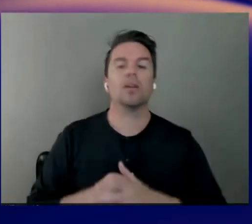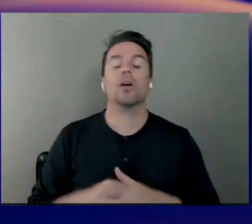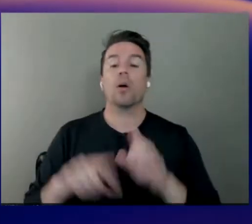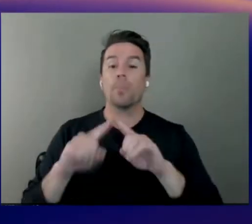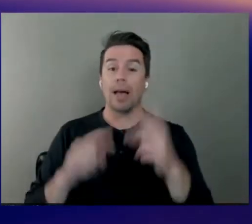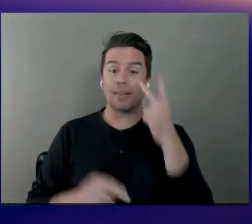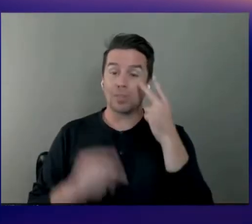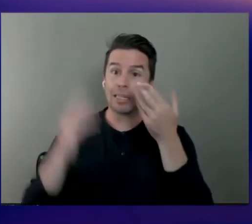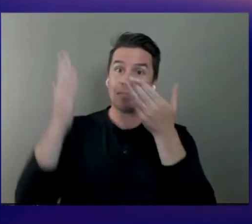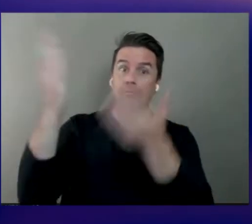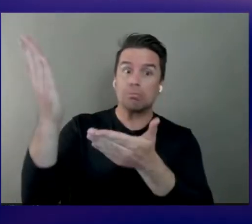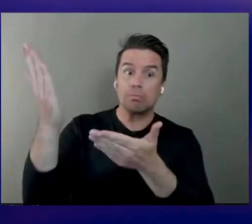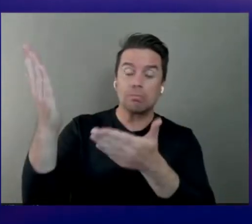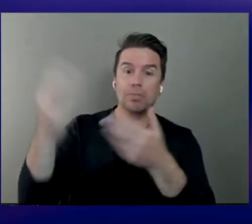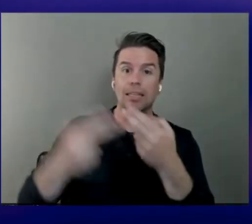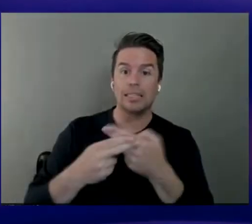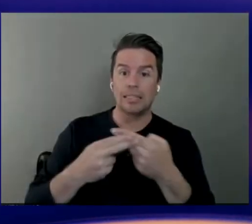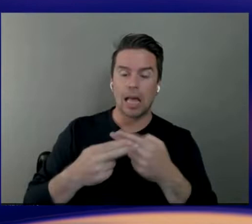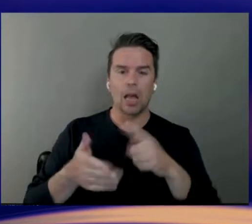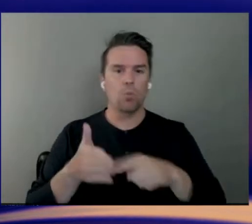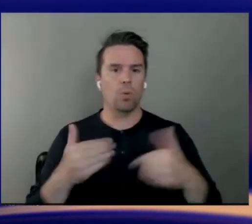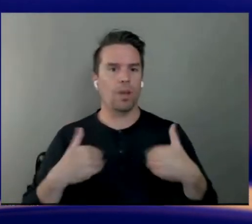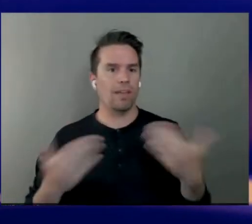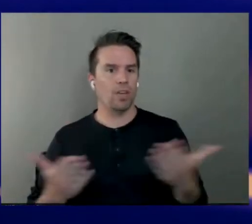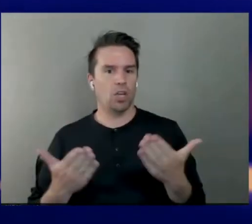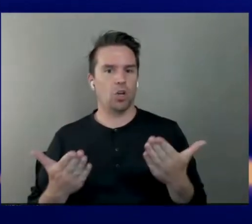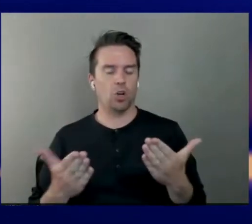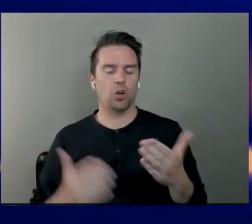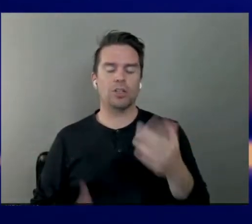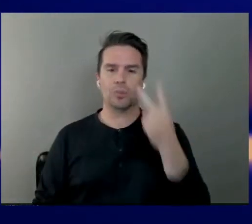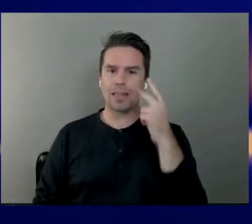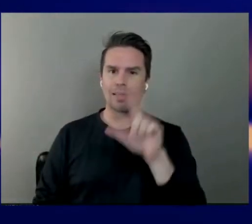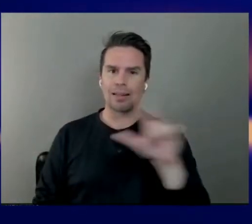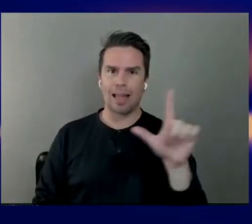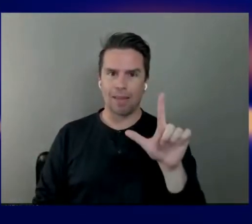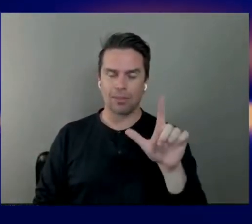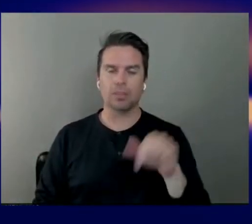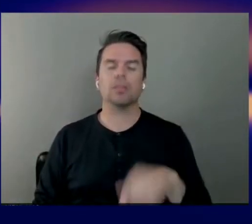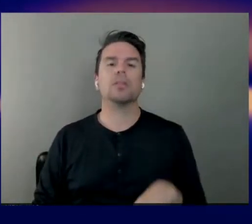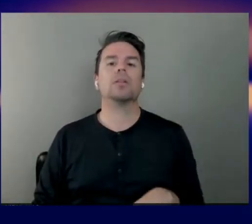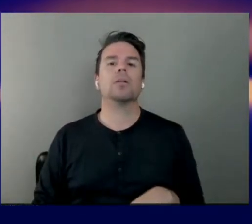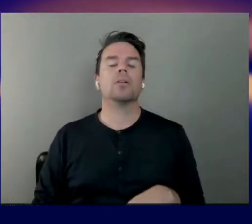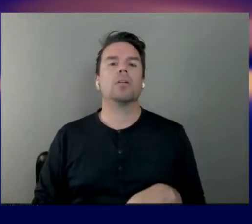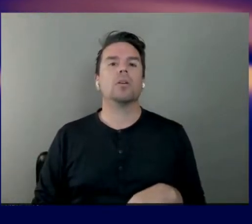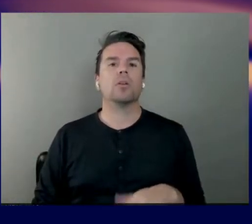So what we have here is basically, if you look on the left, what we've done is taken three different options,